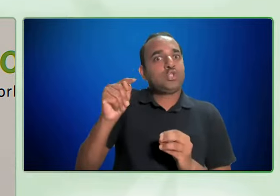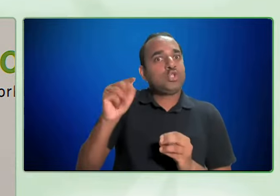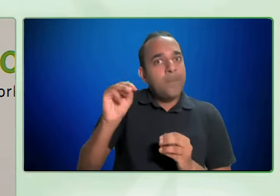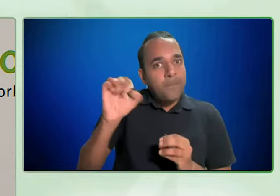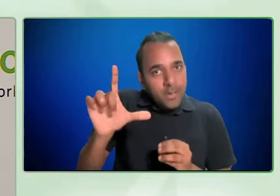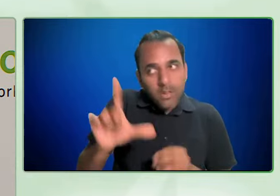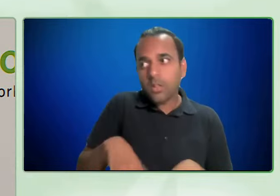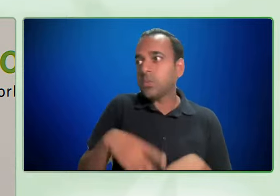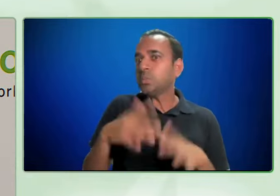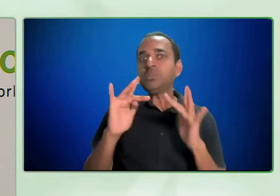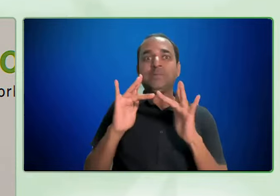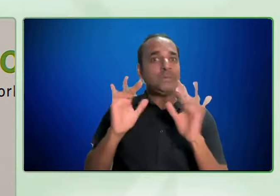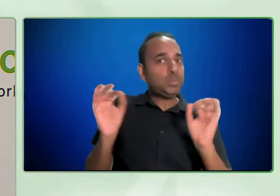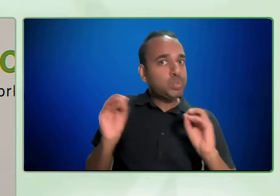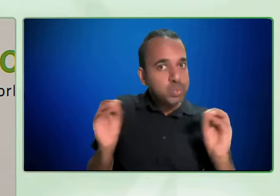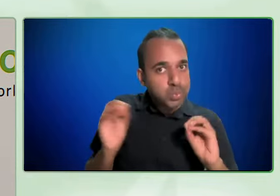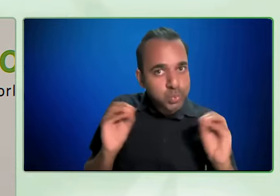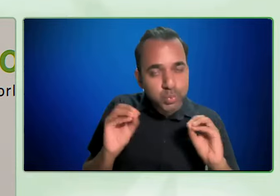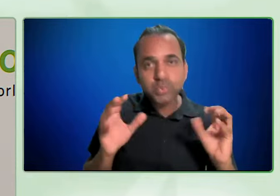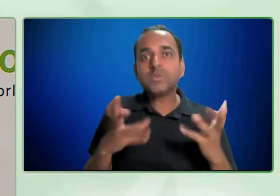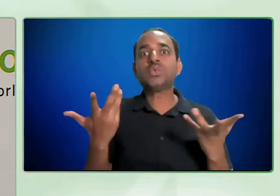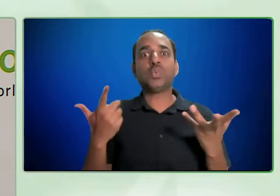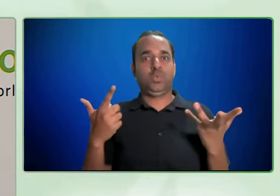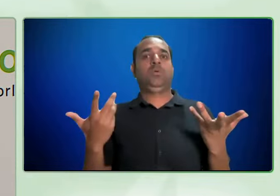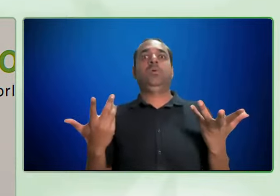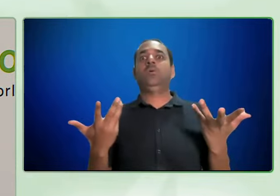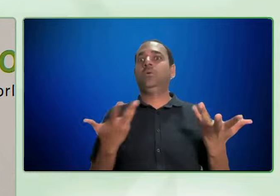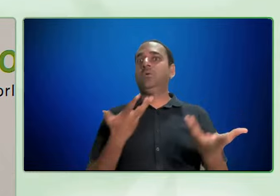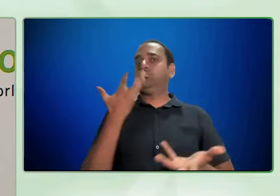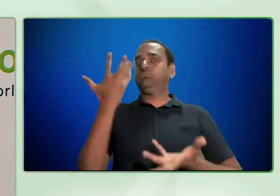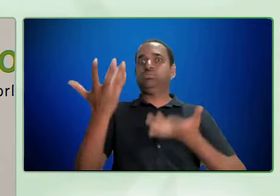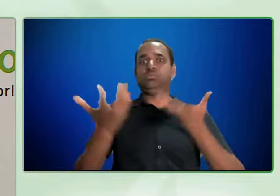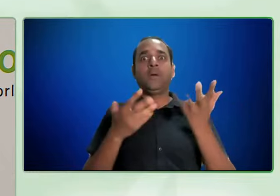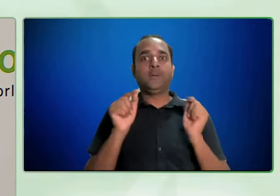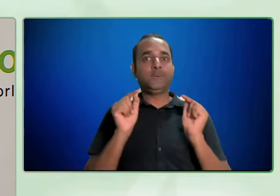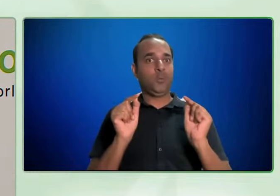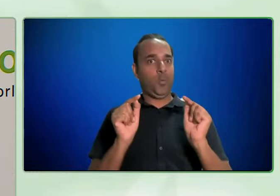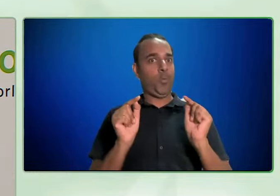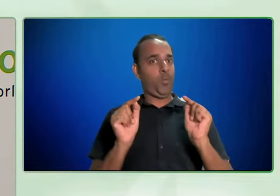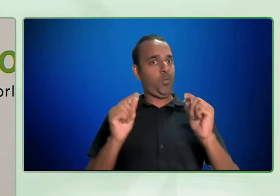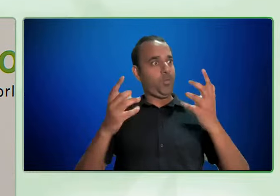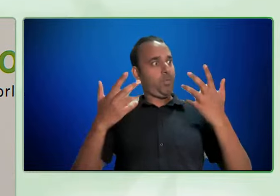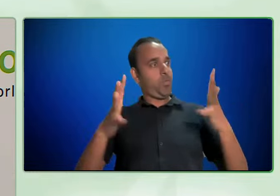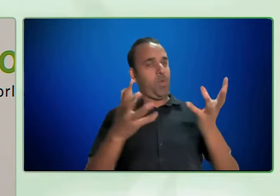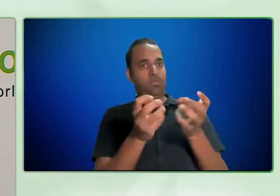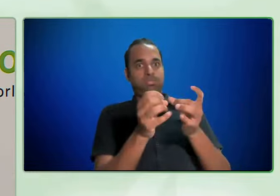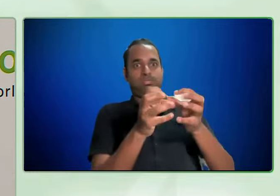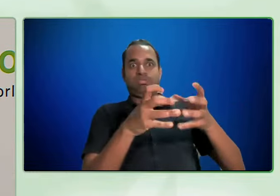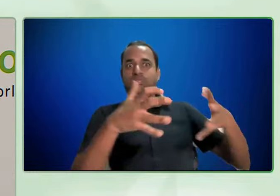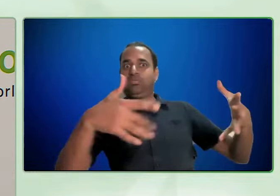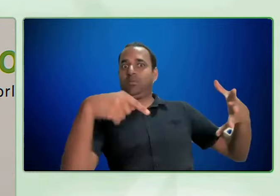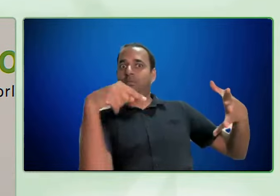with disabilities in all faculties and courses of studies and kind of disability and that